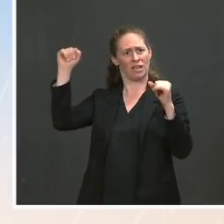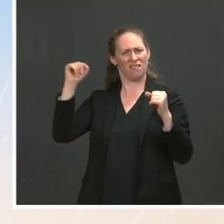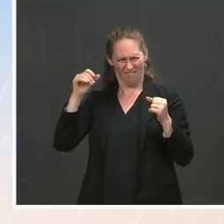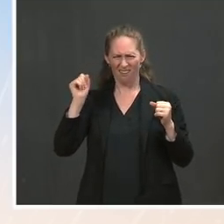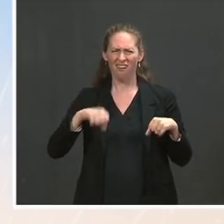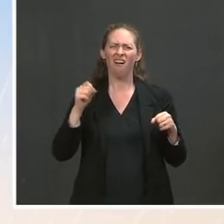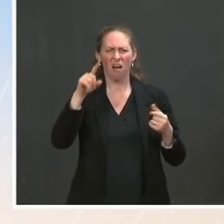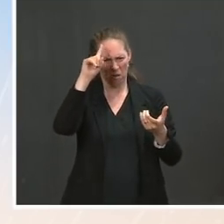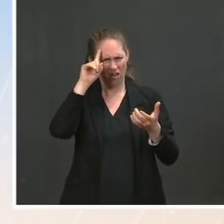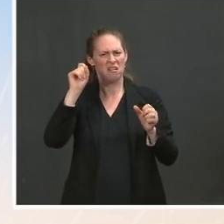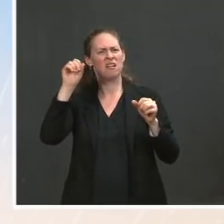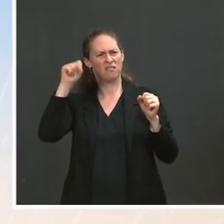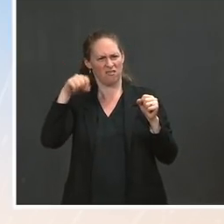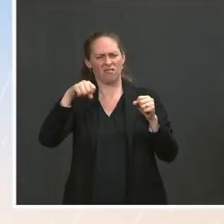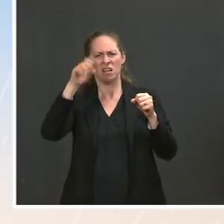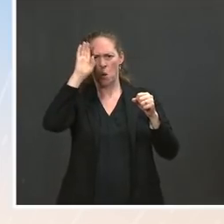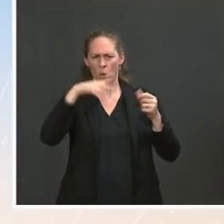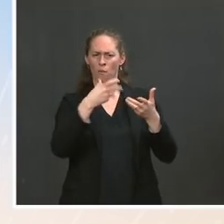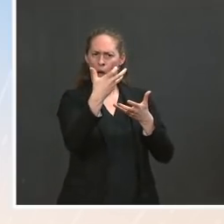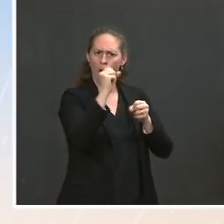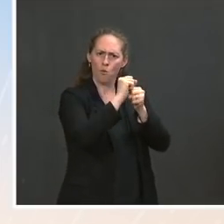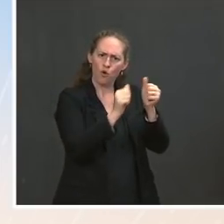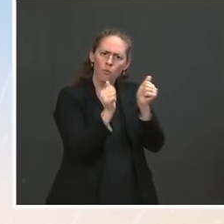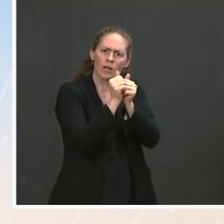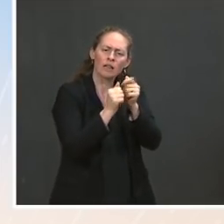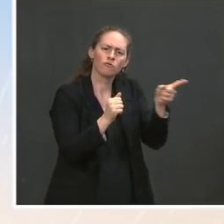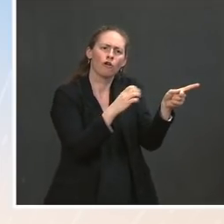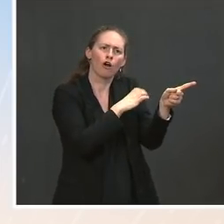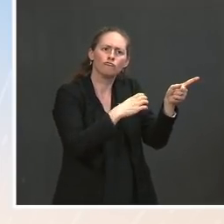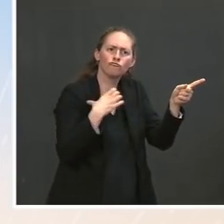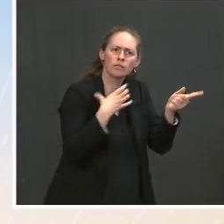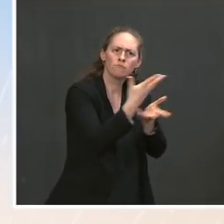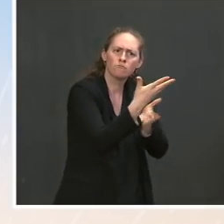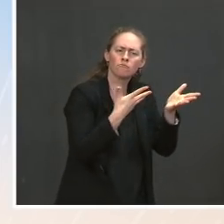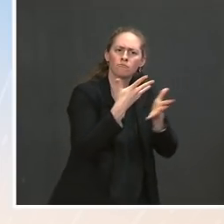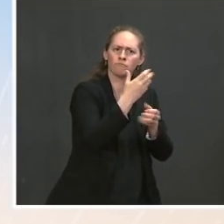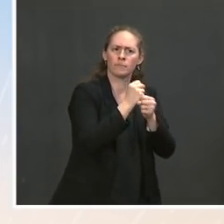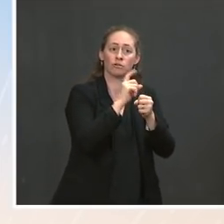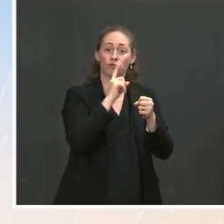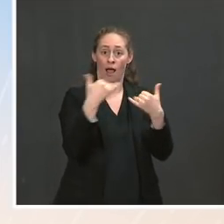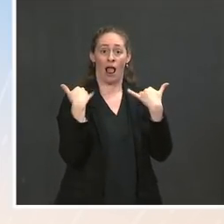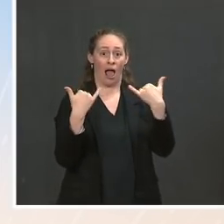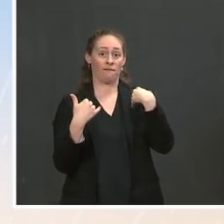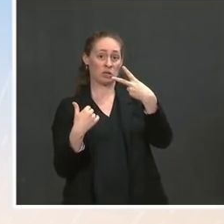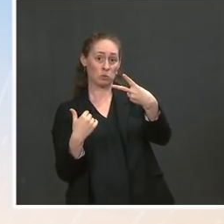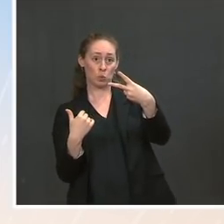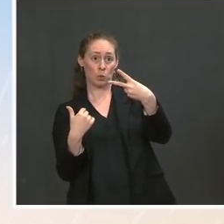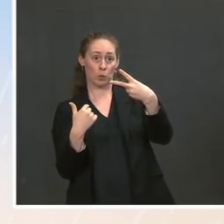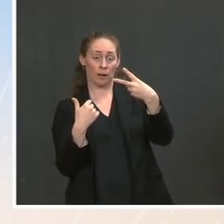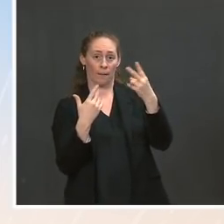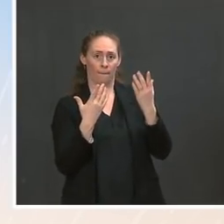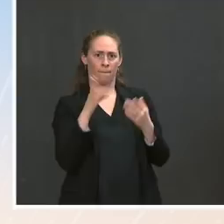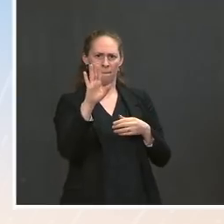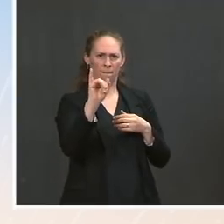There are two background check bills that have been proposed, have been introduced, have been working their way through.